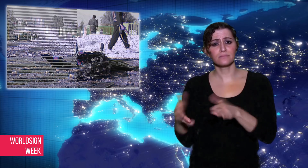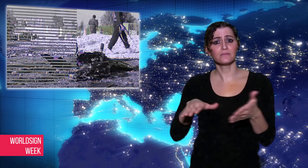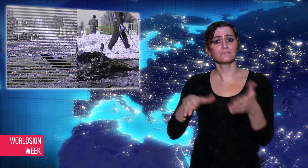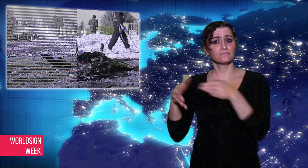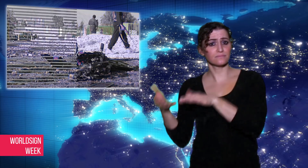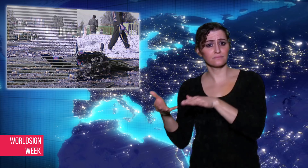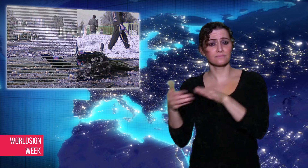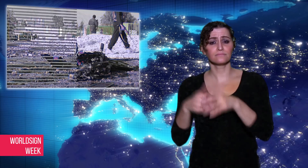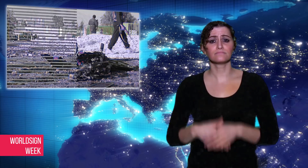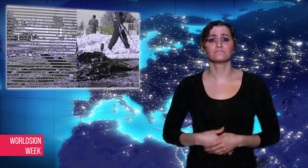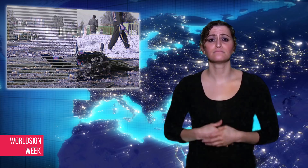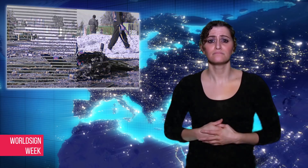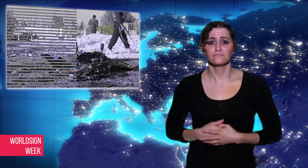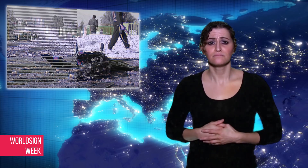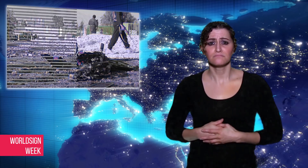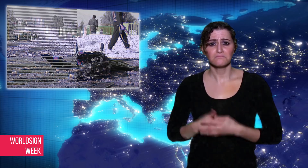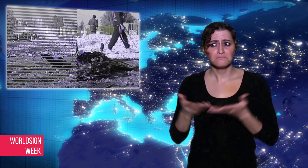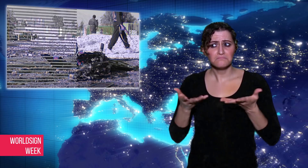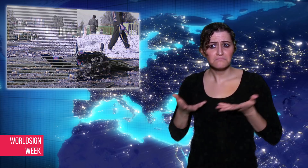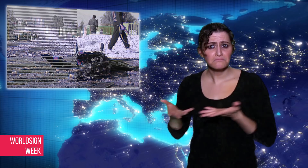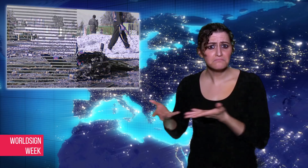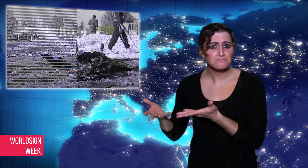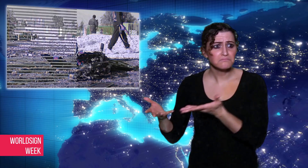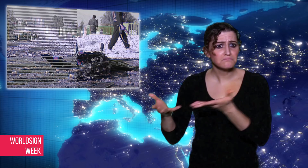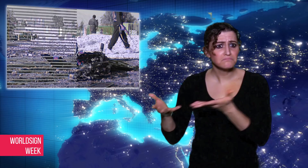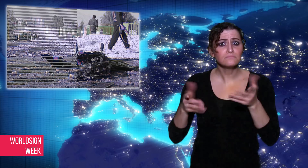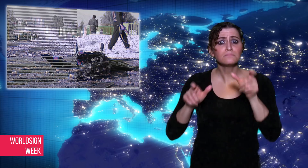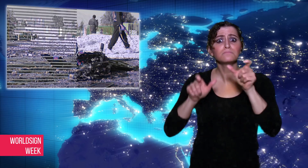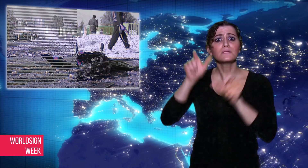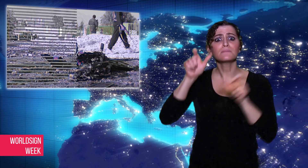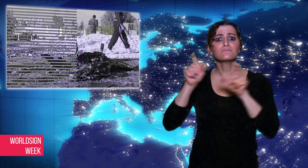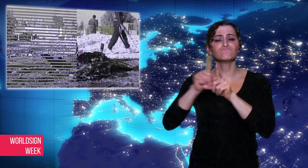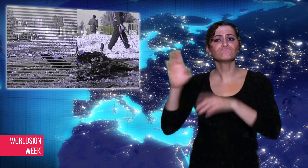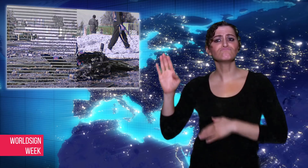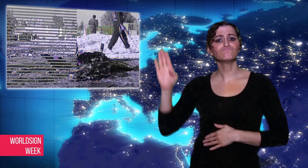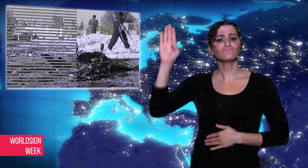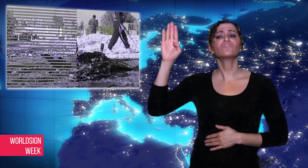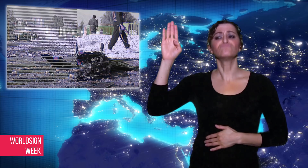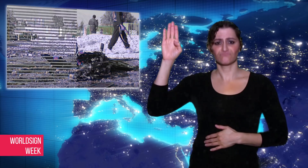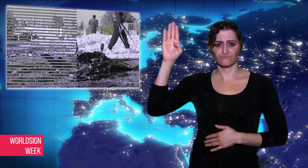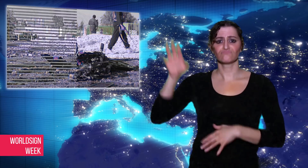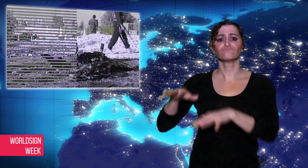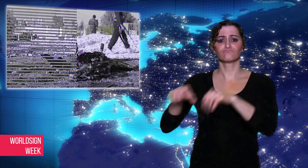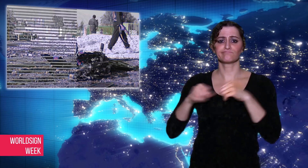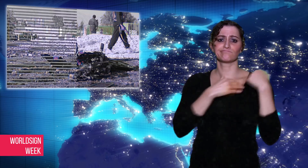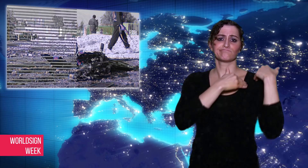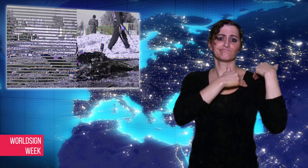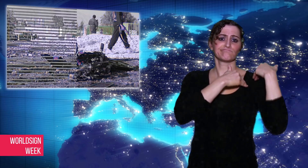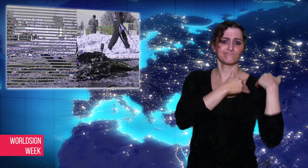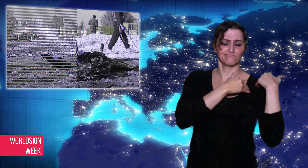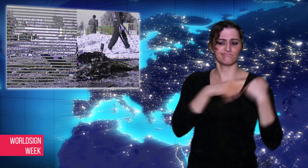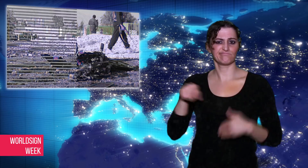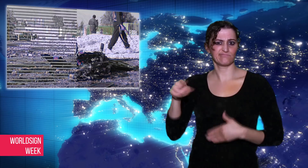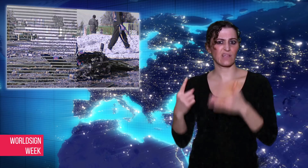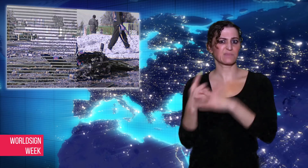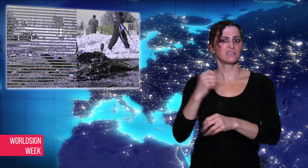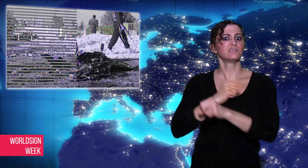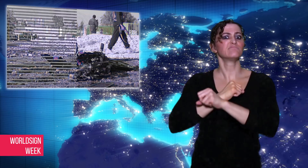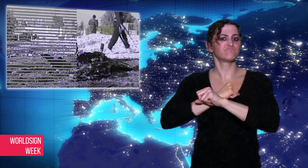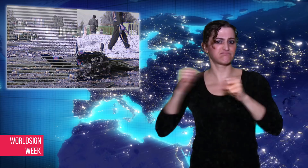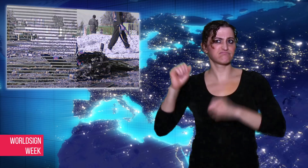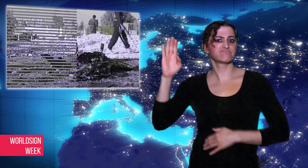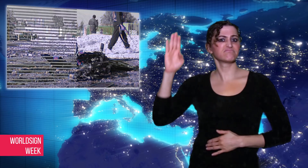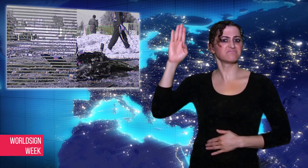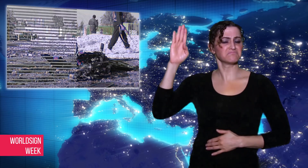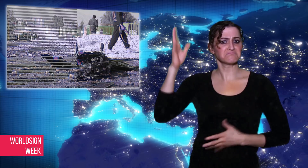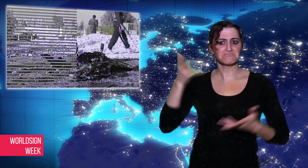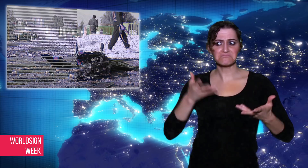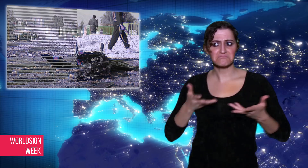Taliban and ISIS are active in the